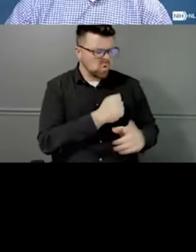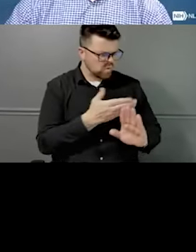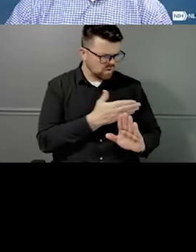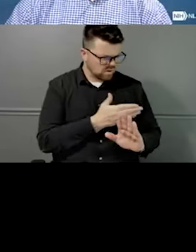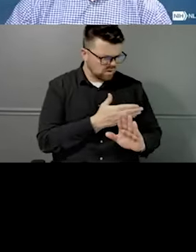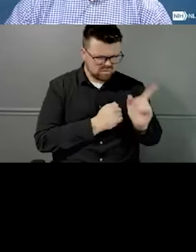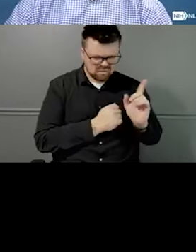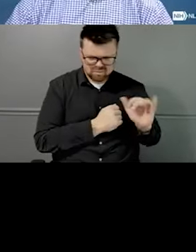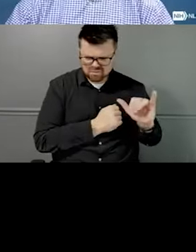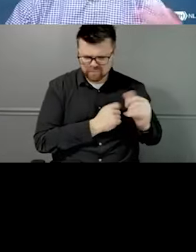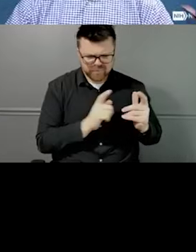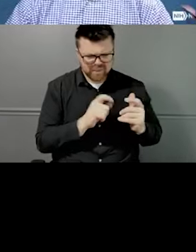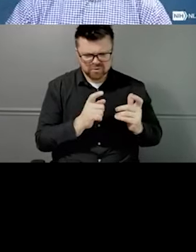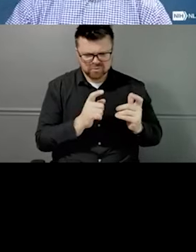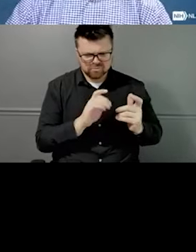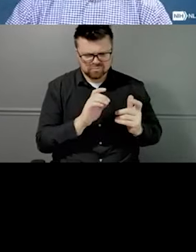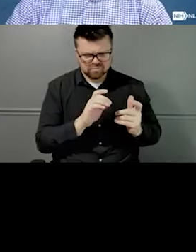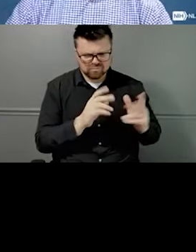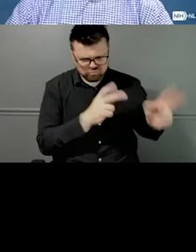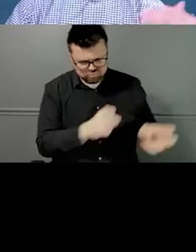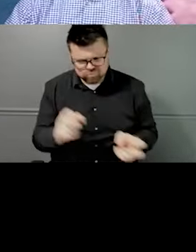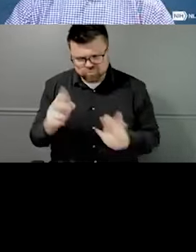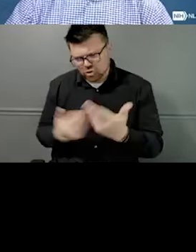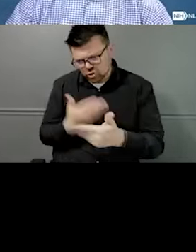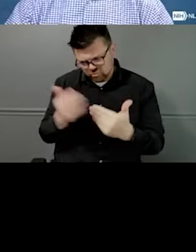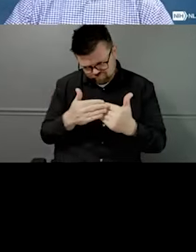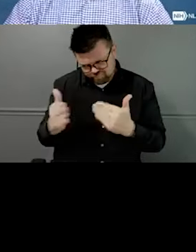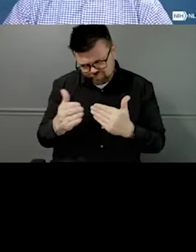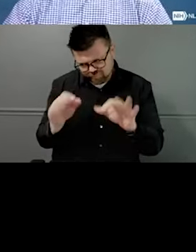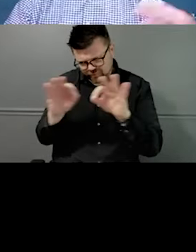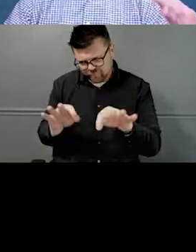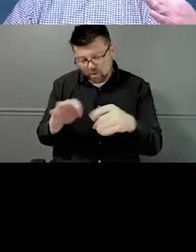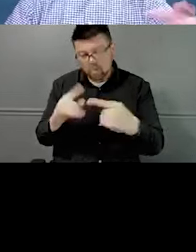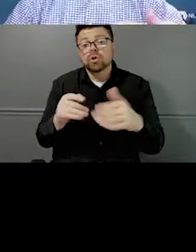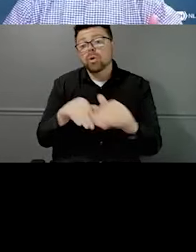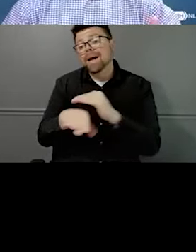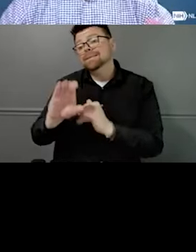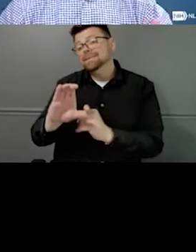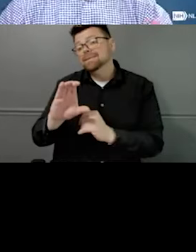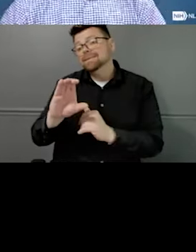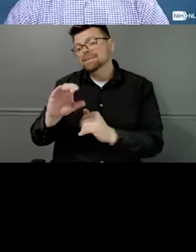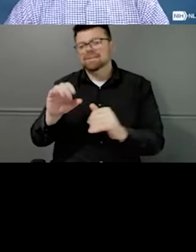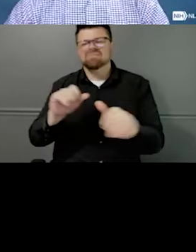When you go into SciENcv, if you access one of the current biosketches,